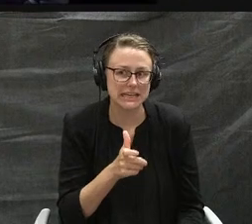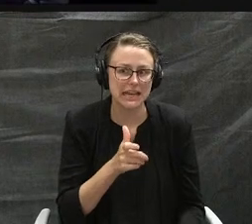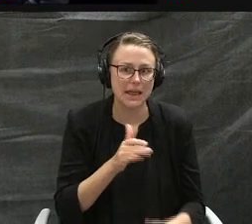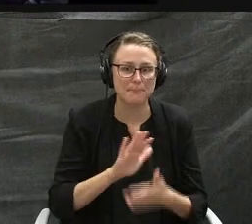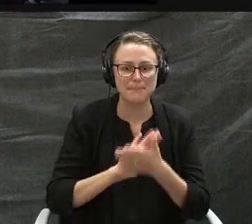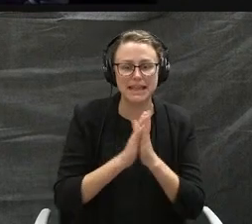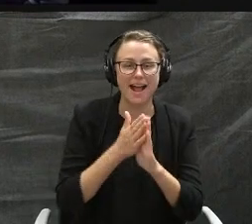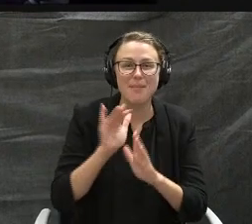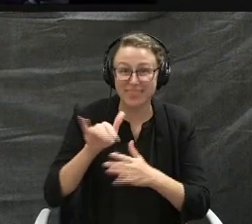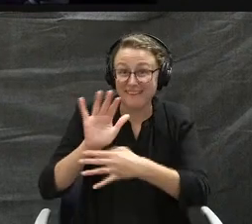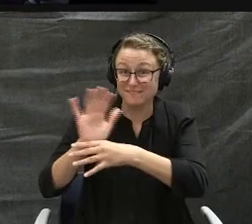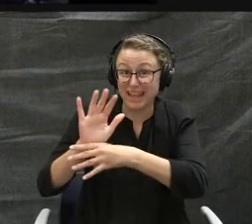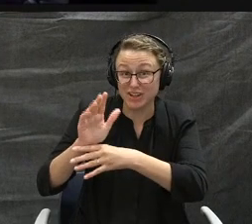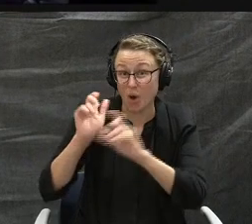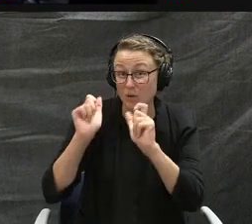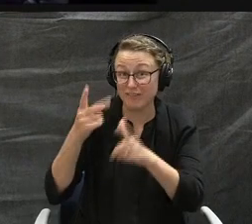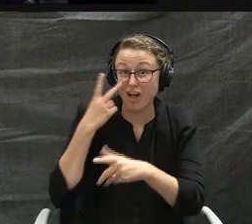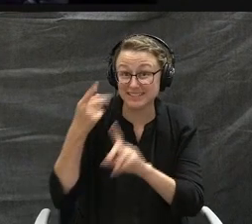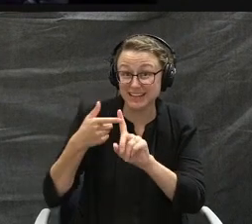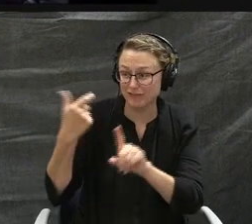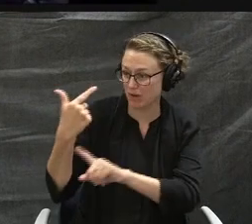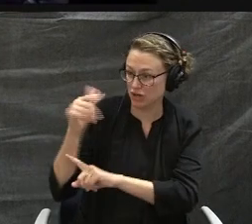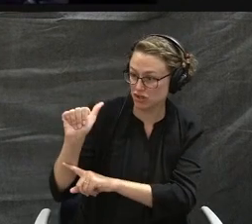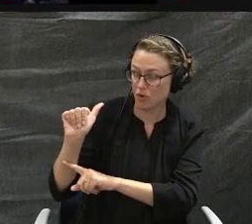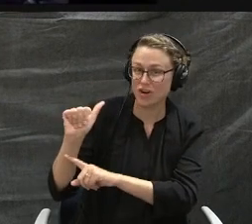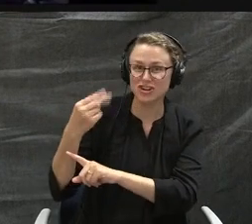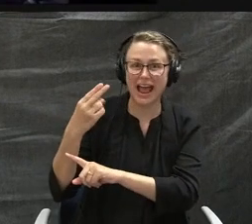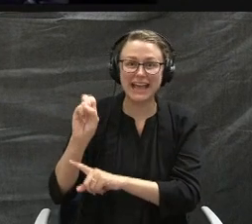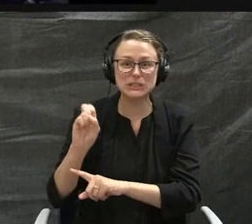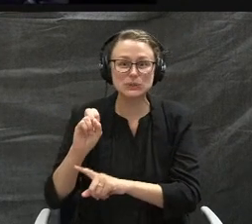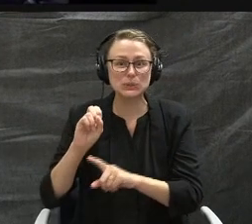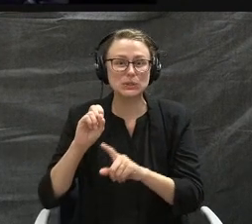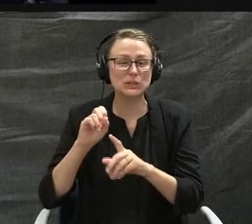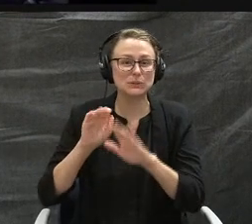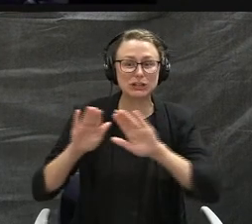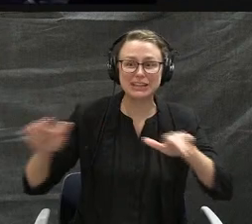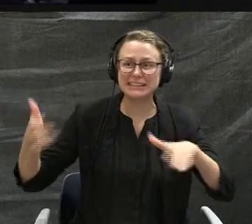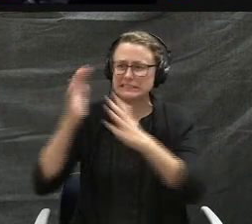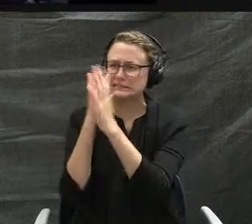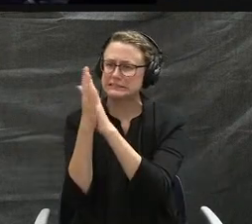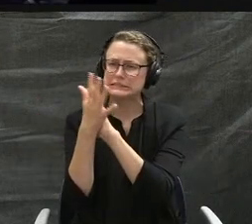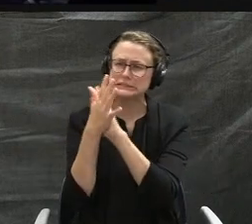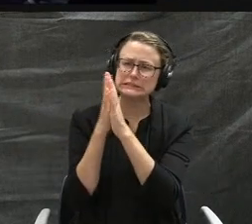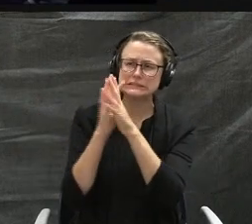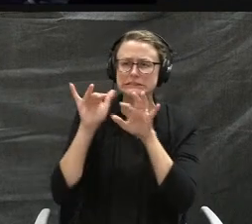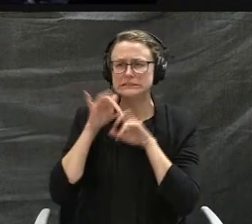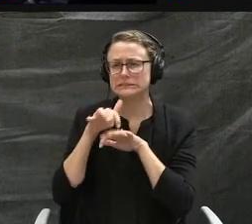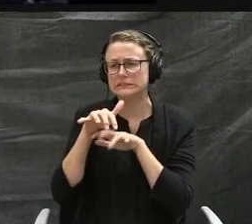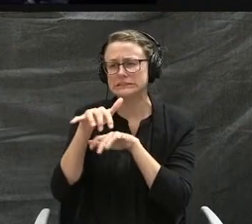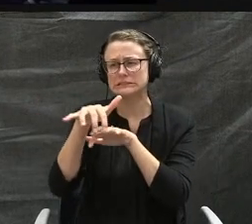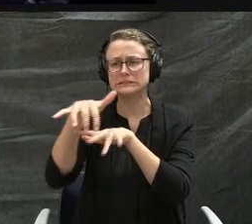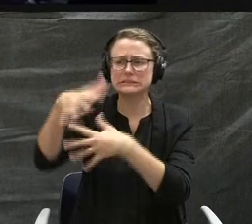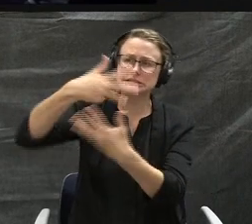Video that we've seen from the Georgia High School where the kids are all crowded in the Hall and there is there is there